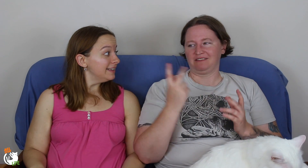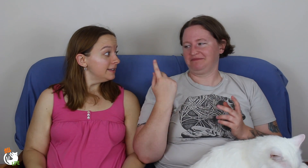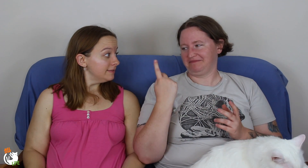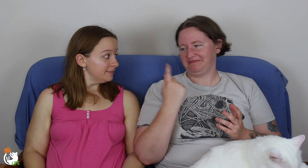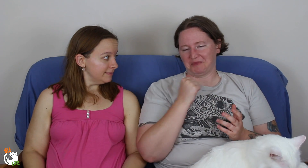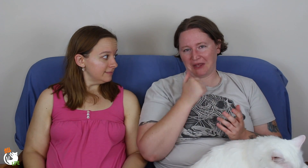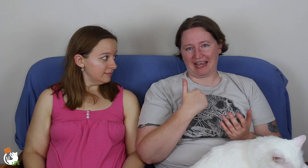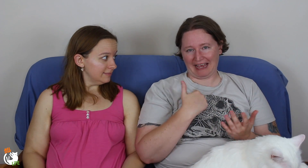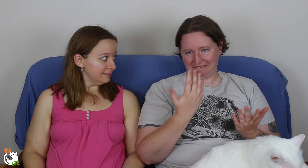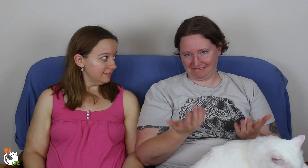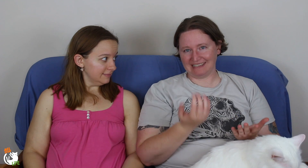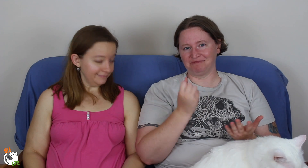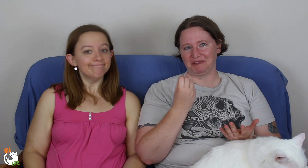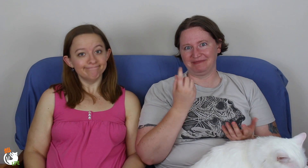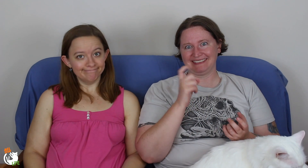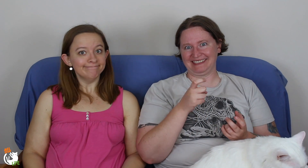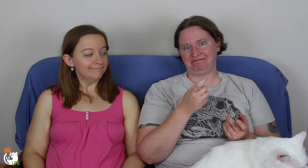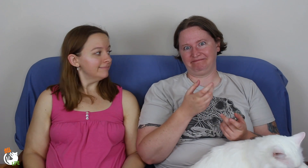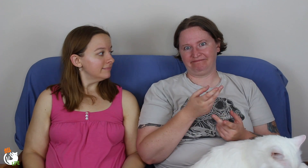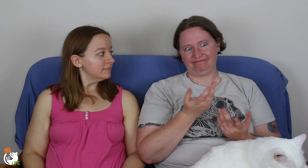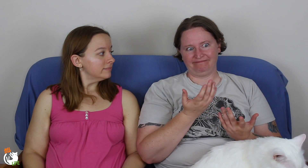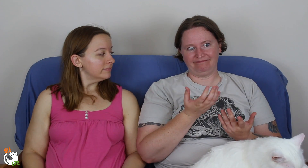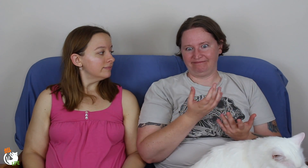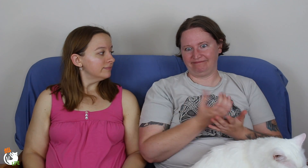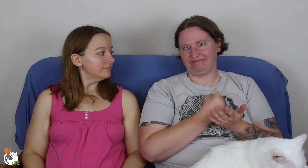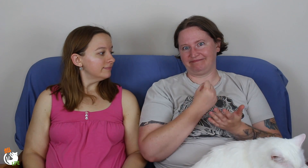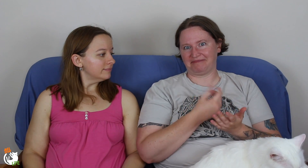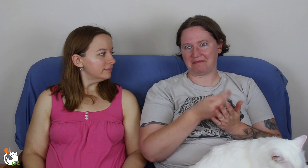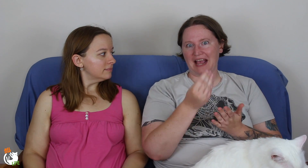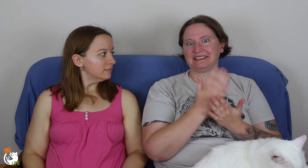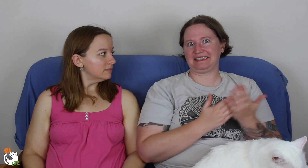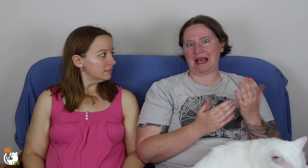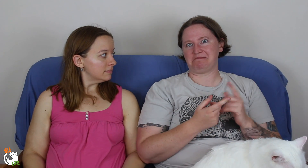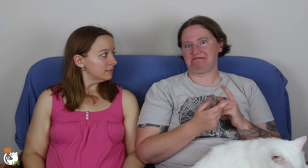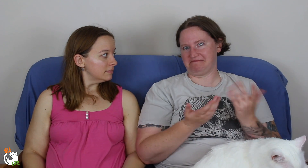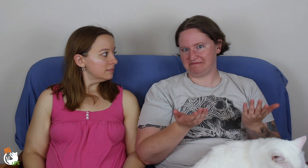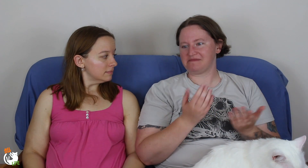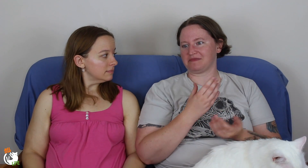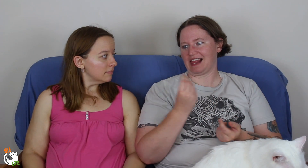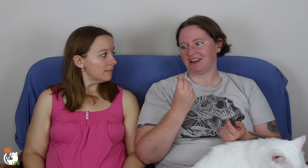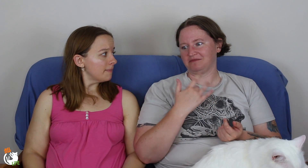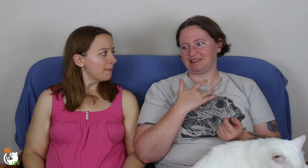[JE] So obviously the two of us don't have any so we needed to get some, to buy some.